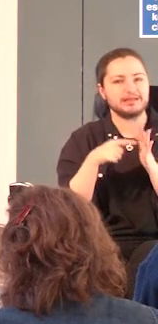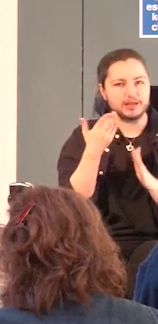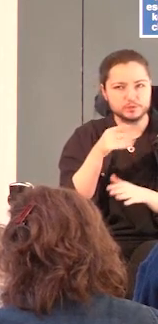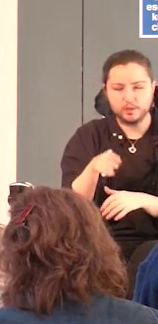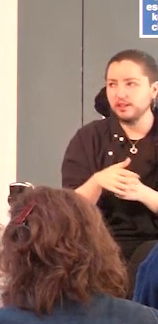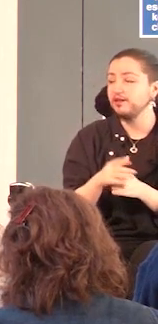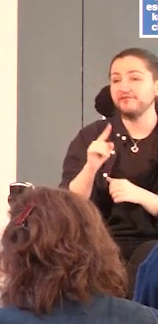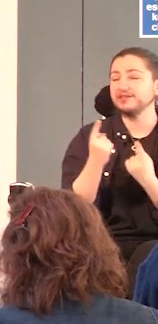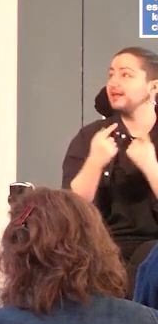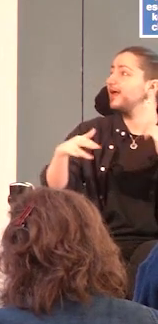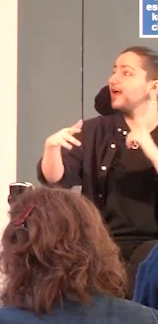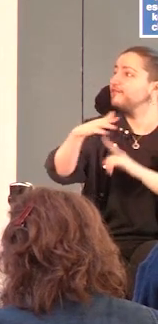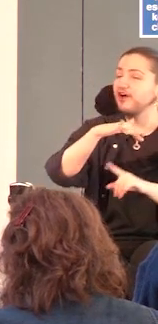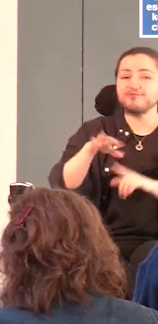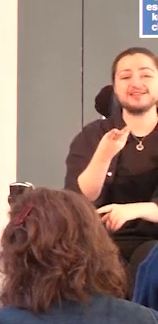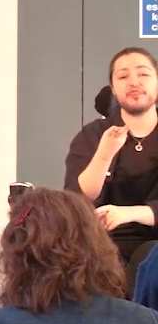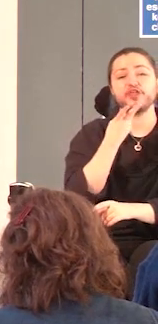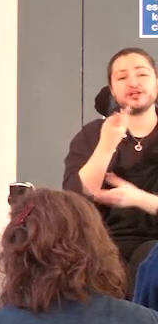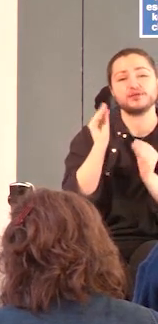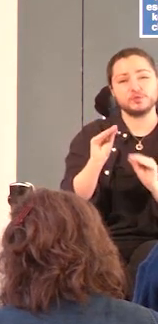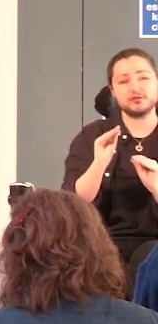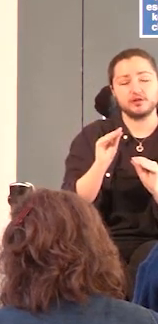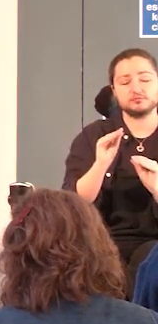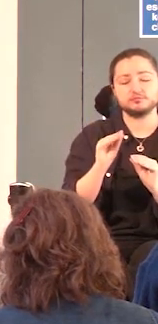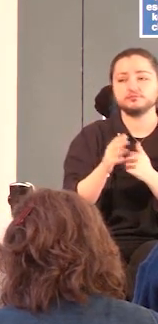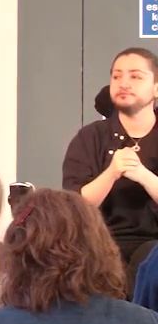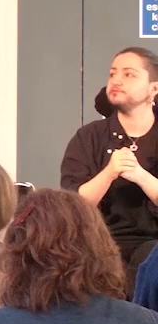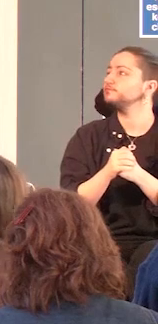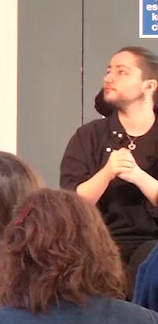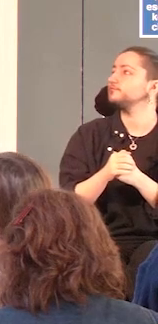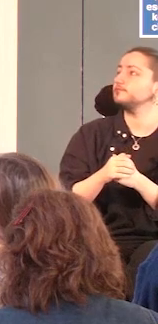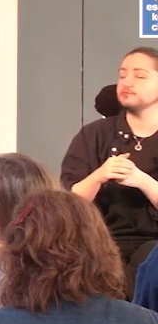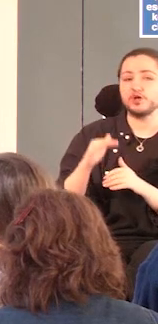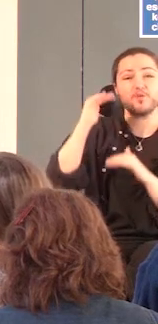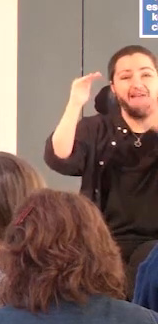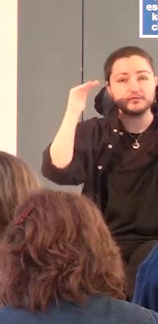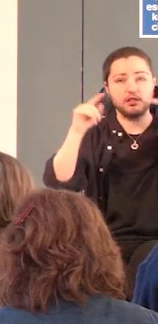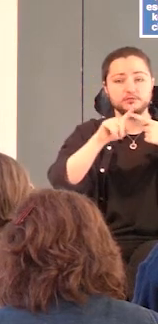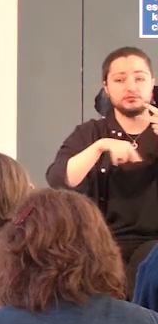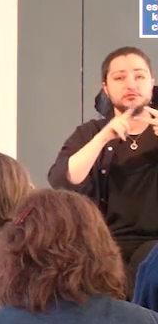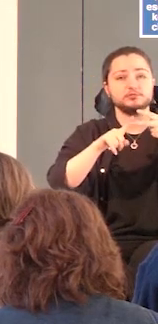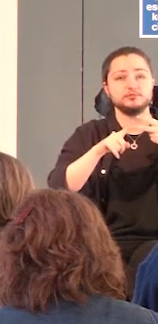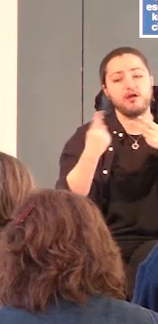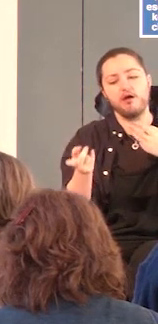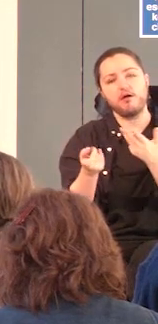environment as the third educator. So adults and other children would be the first two educators,